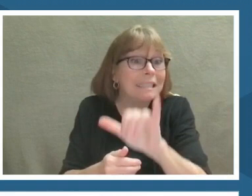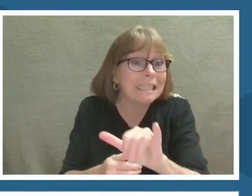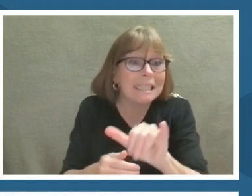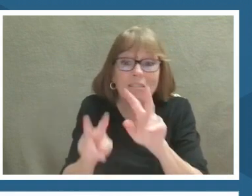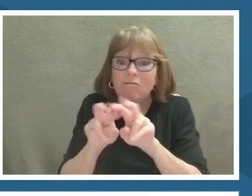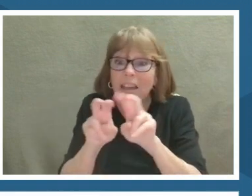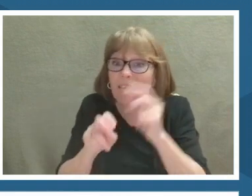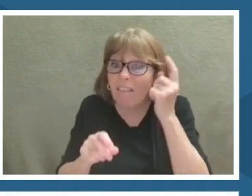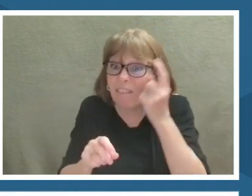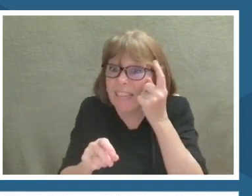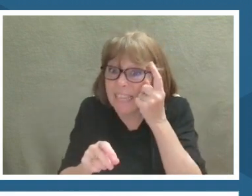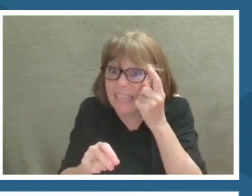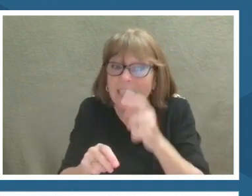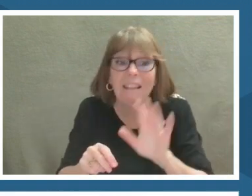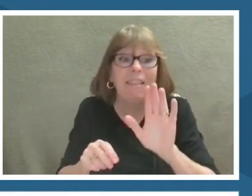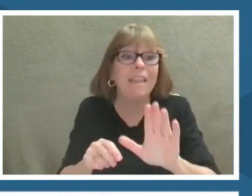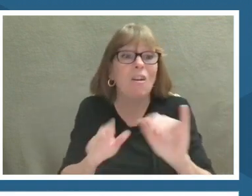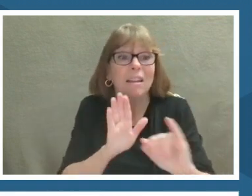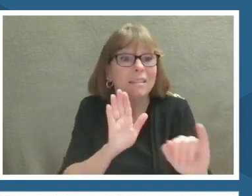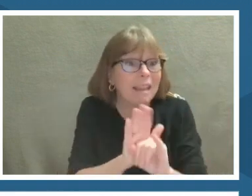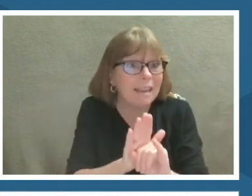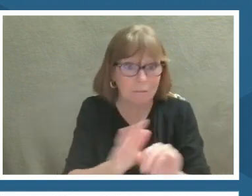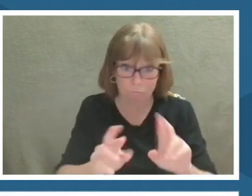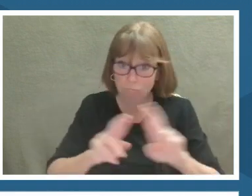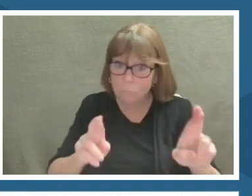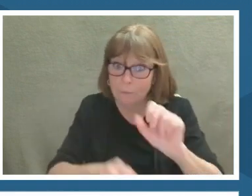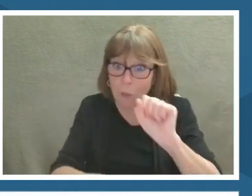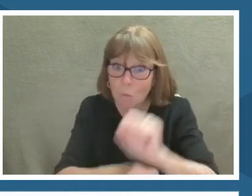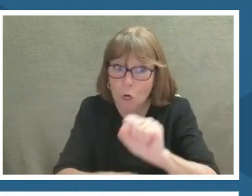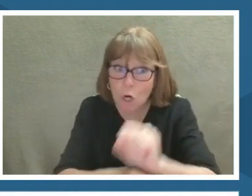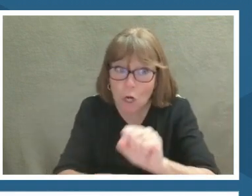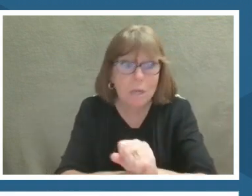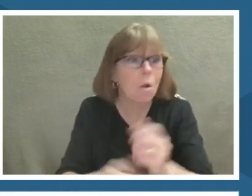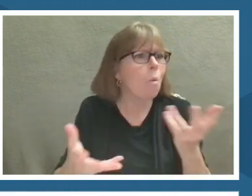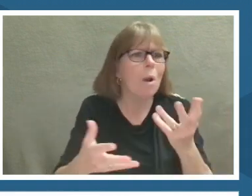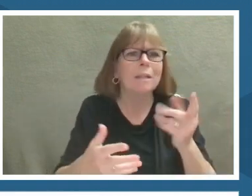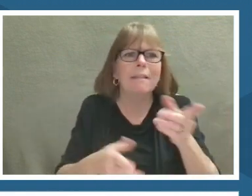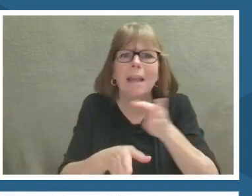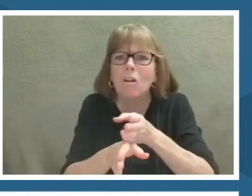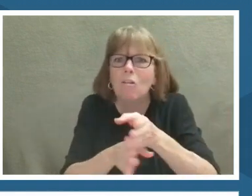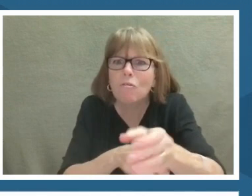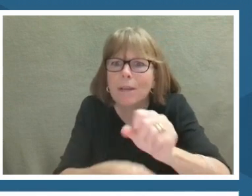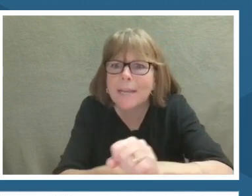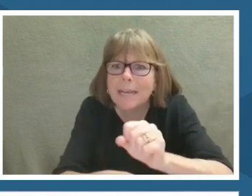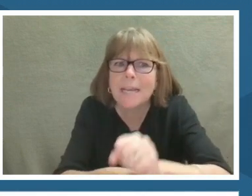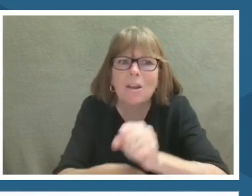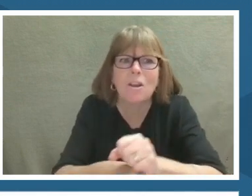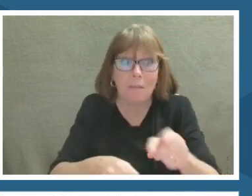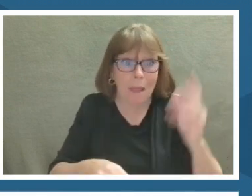their workforce readiness their career employment their persistence in stem